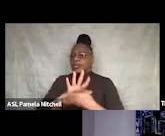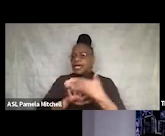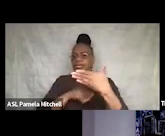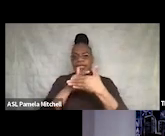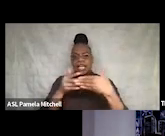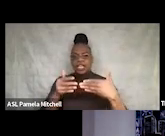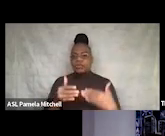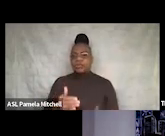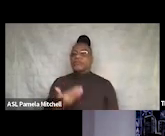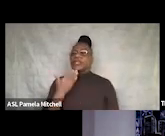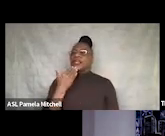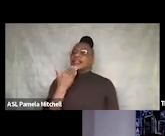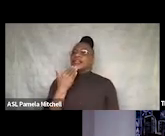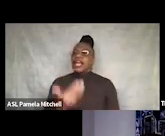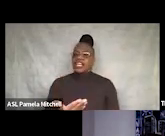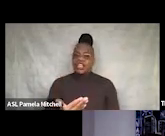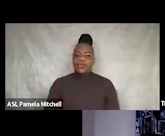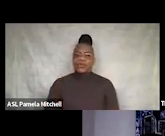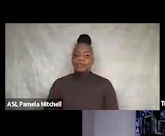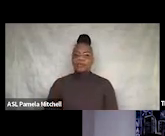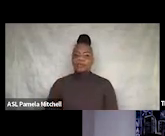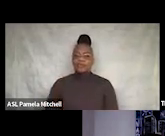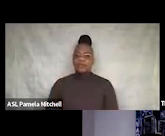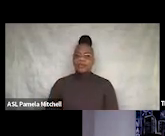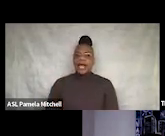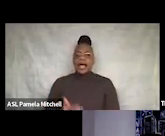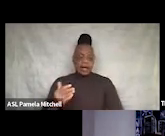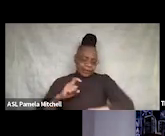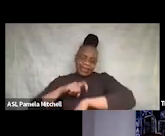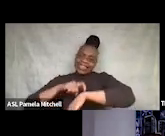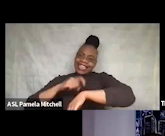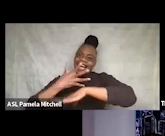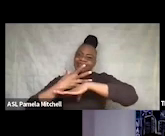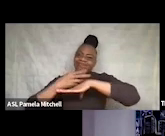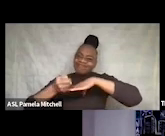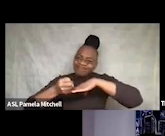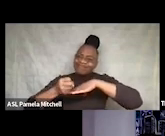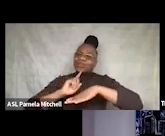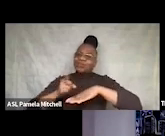Thank you so much. And I'm so sad that we don't have more time to get to more of these questions